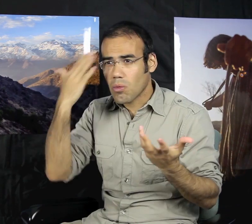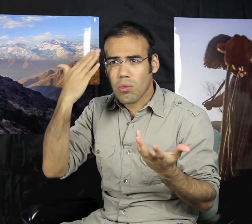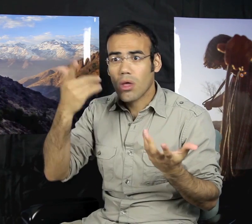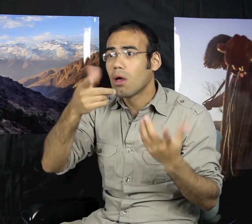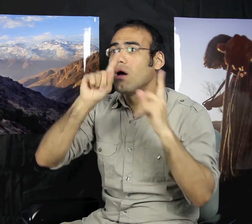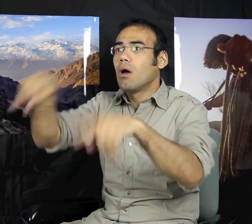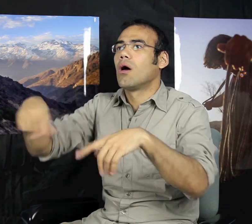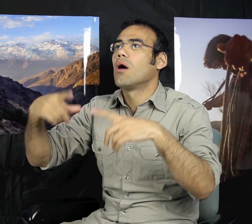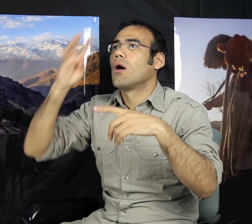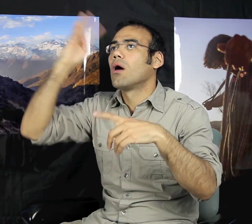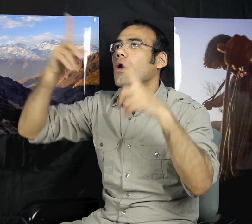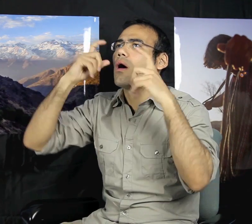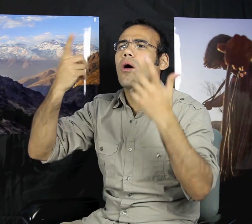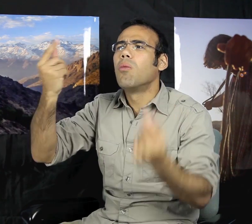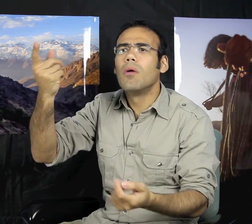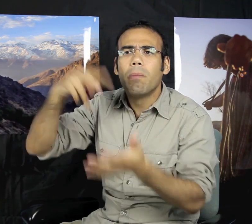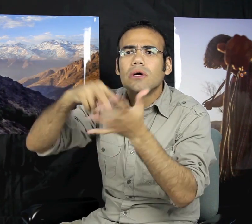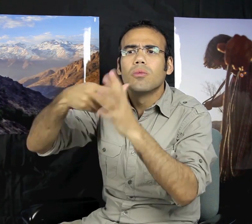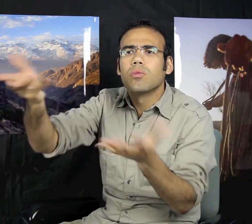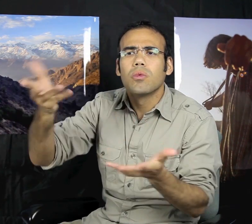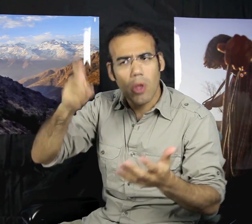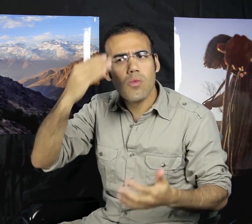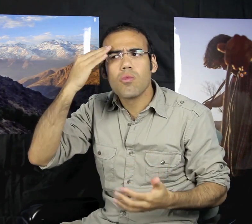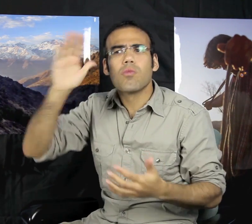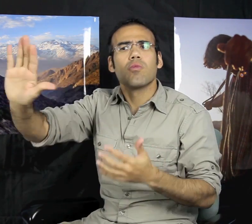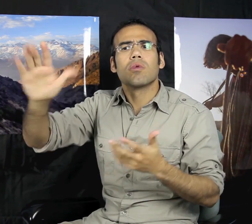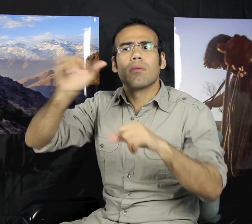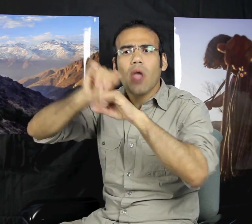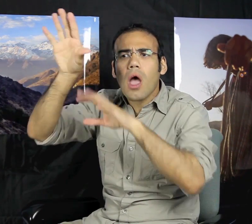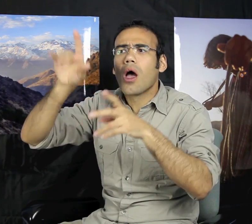Whenever you're going to your destination, ask yourself some questions, "What does this means to you?"